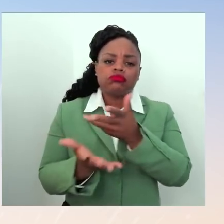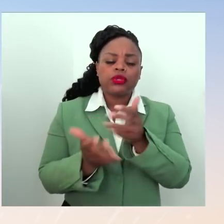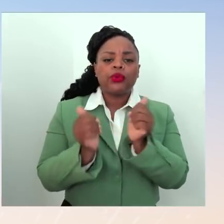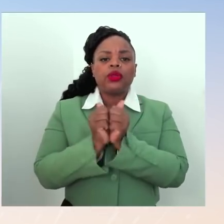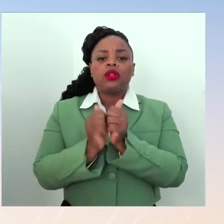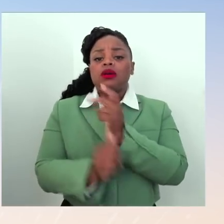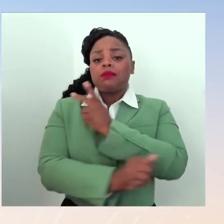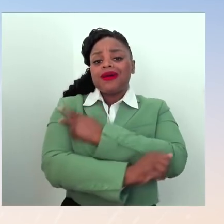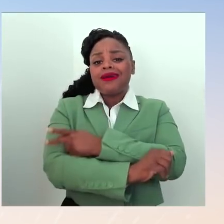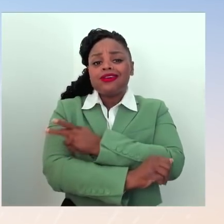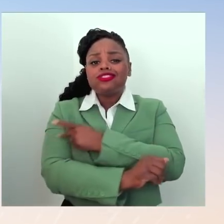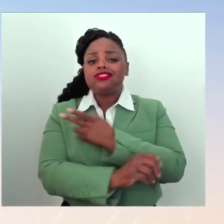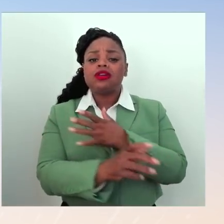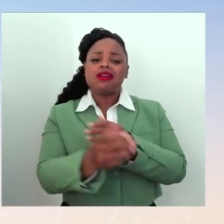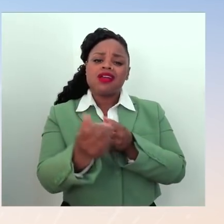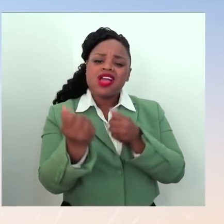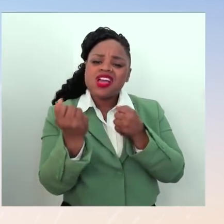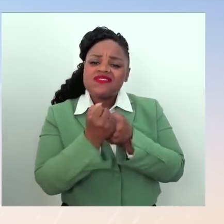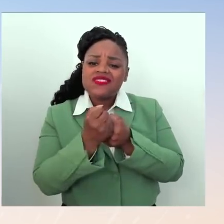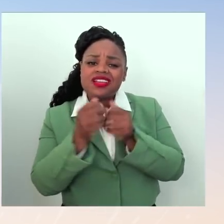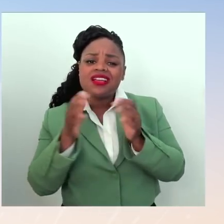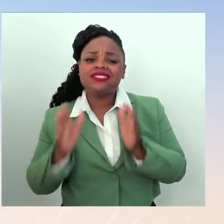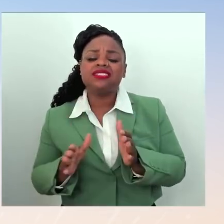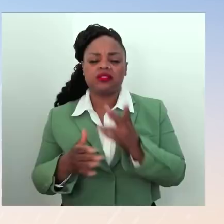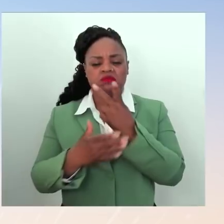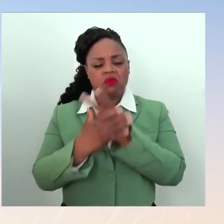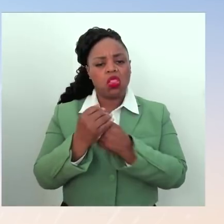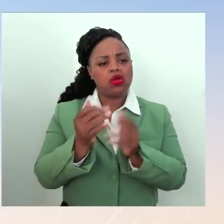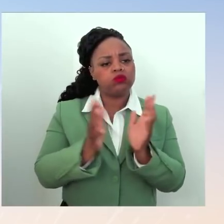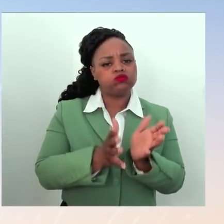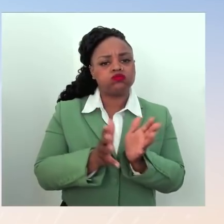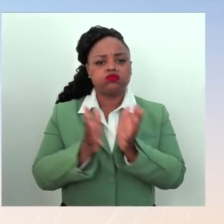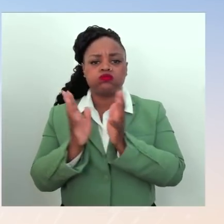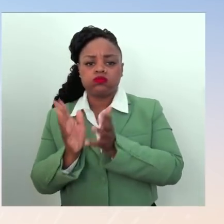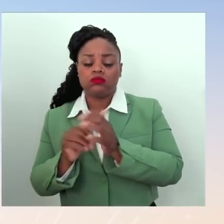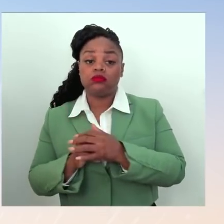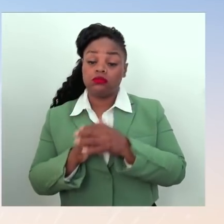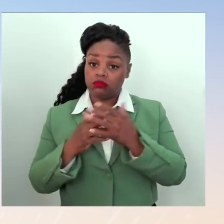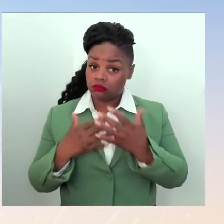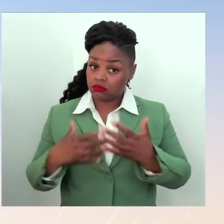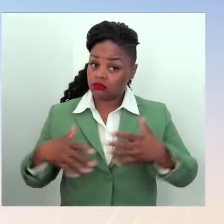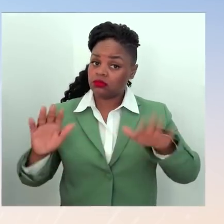at Tarrant County Resource Connection on expanding access to healthcare and benefits for veterans